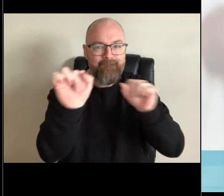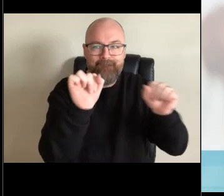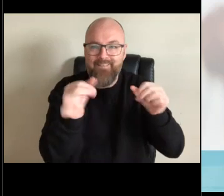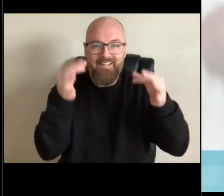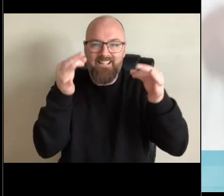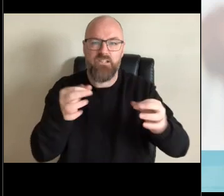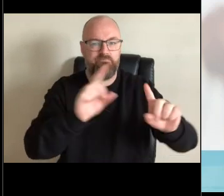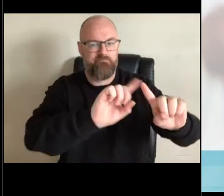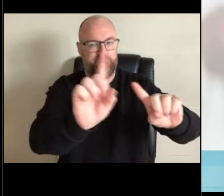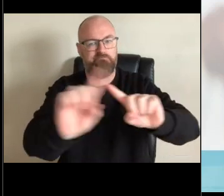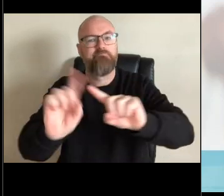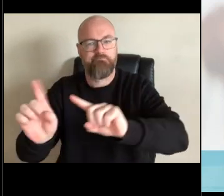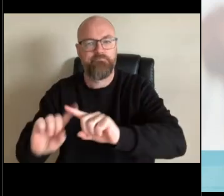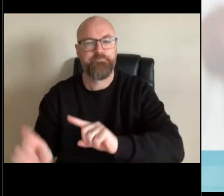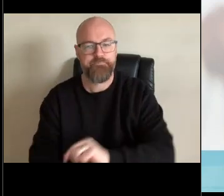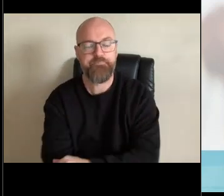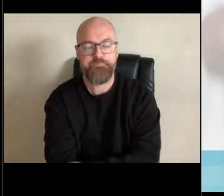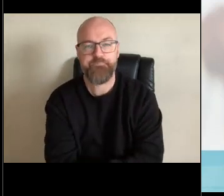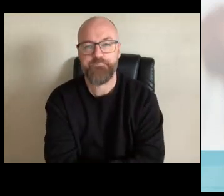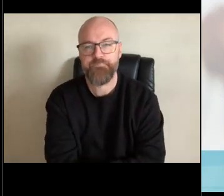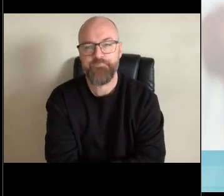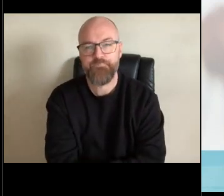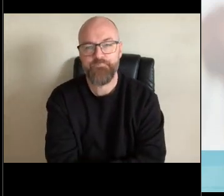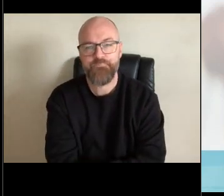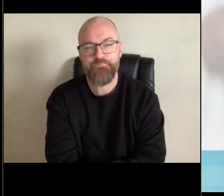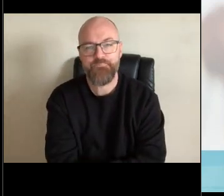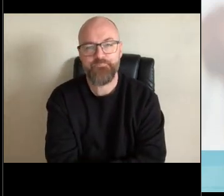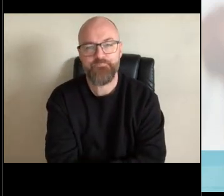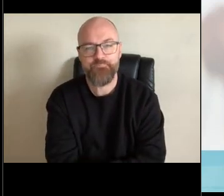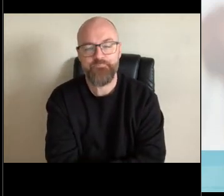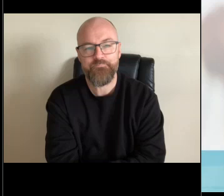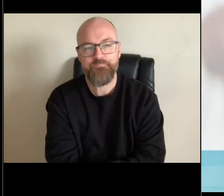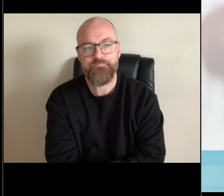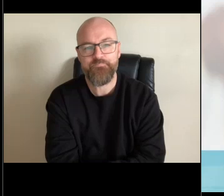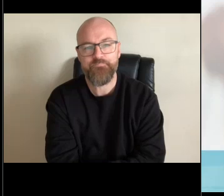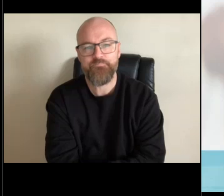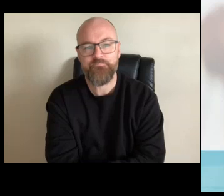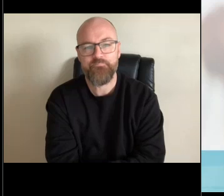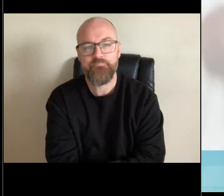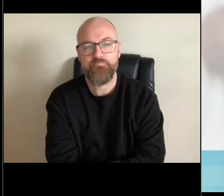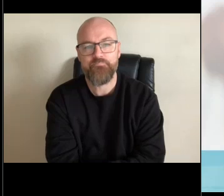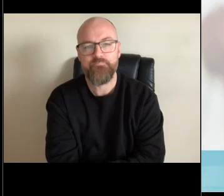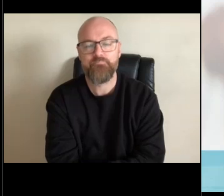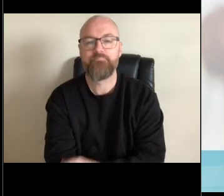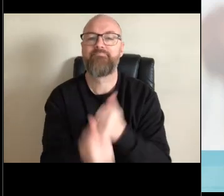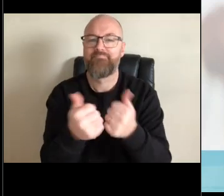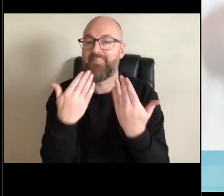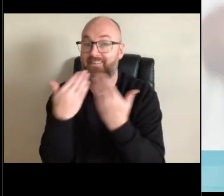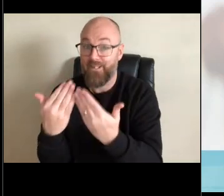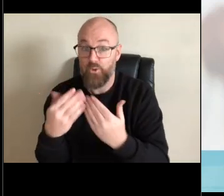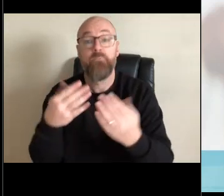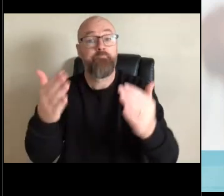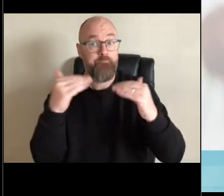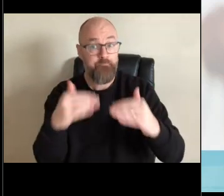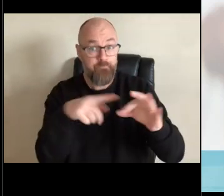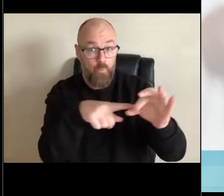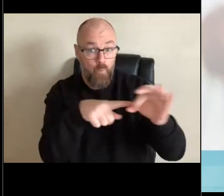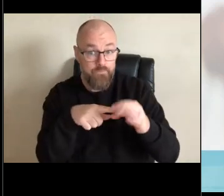look like okay um thank you Mary-ann we've had another question come through um this is someone